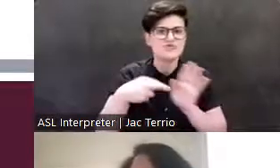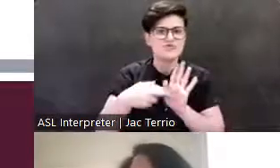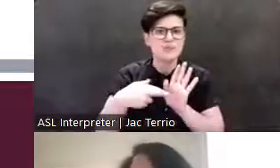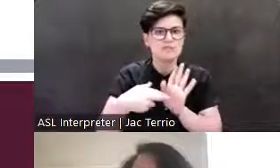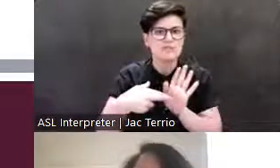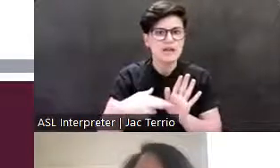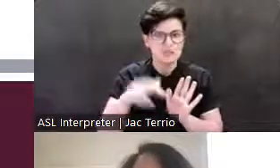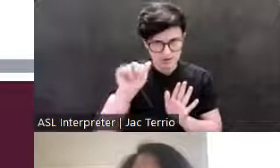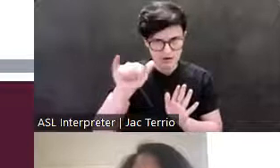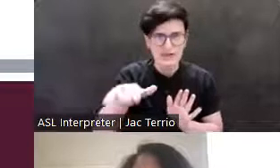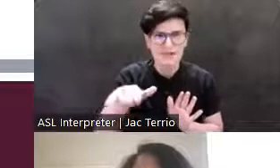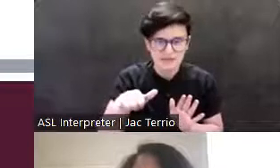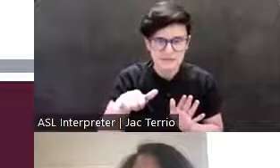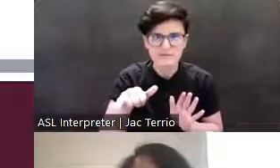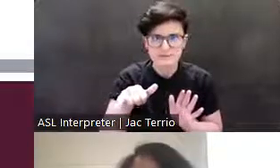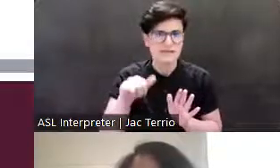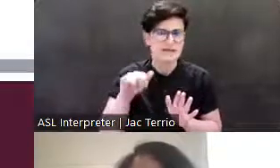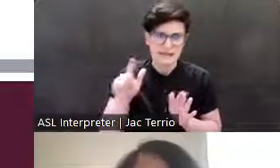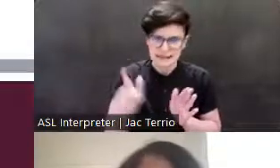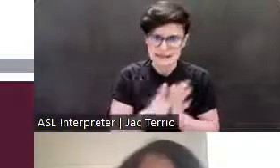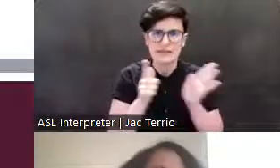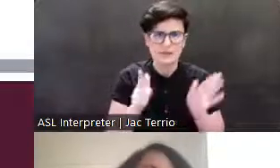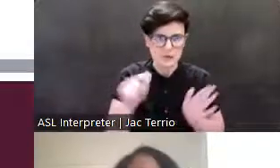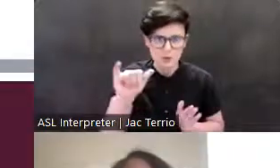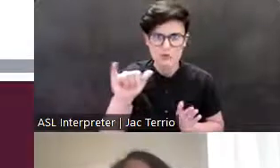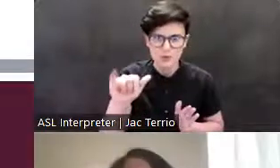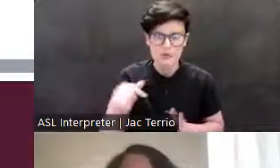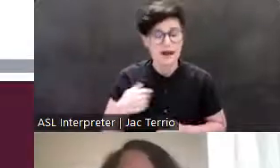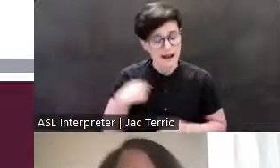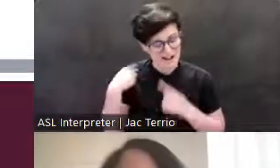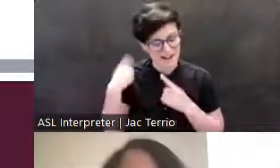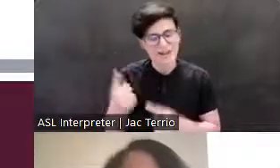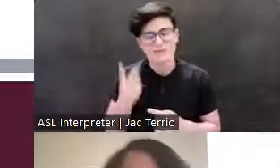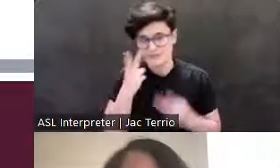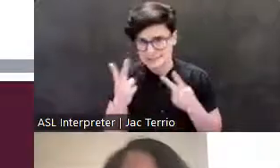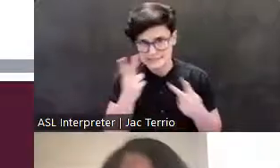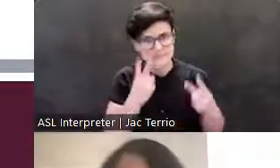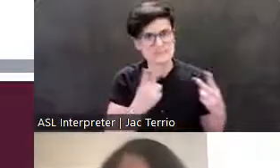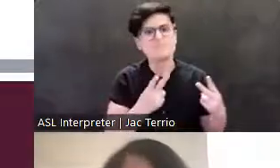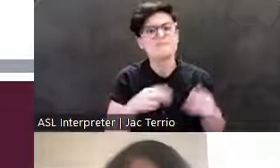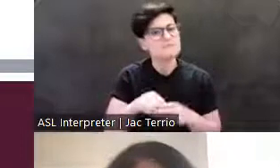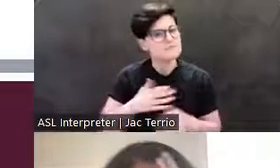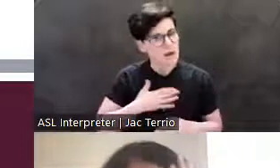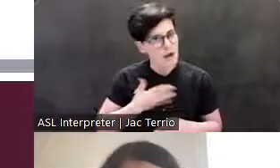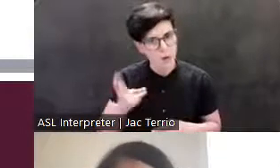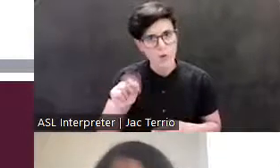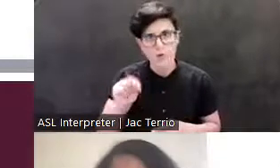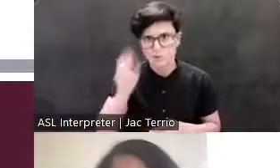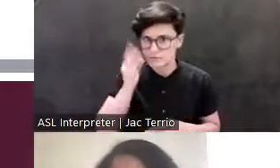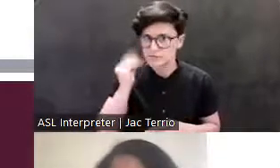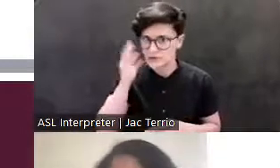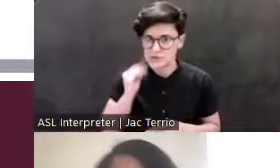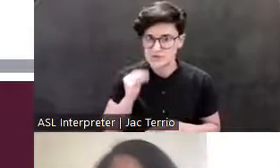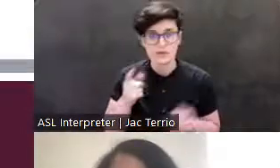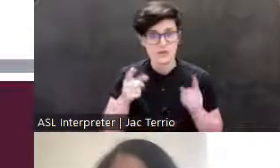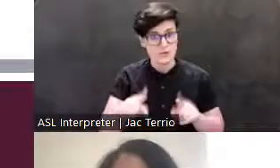Sometimes I have also seen this in my own experience when I have done these cases is